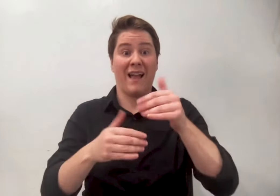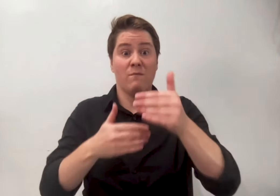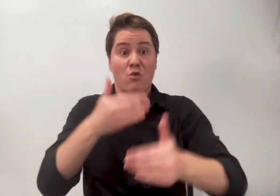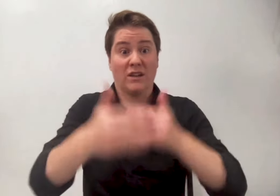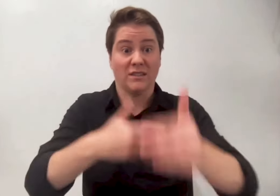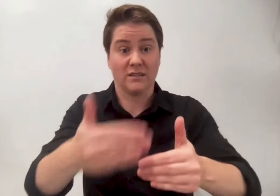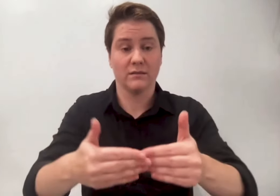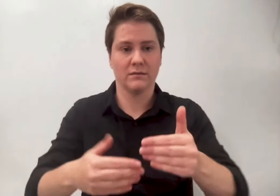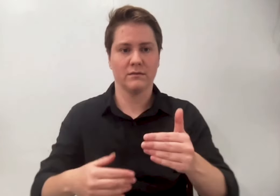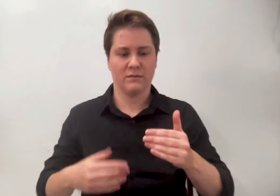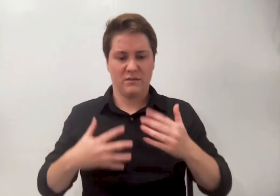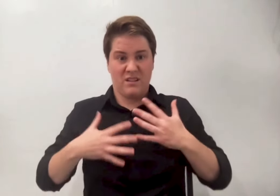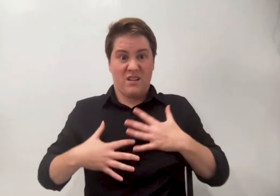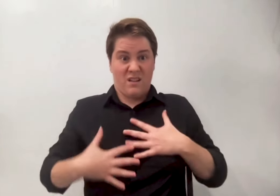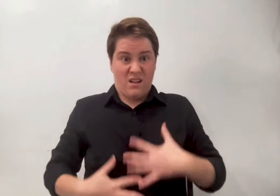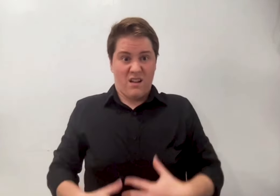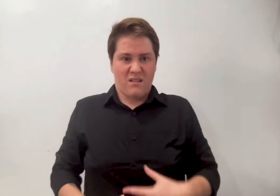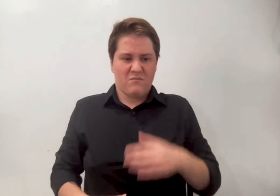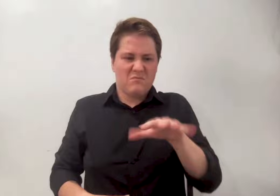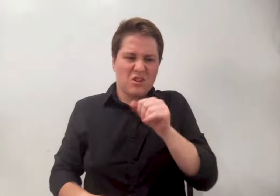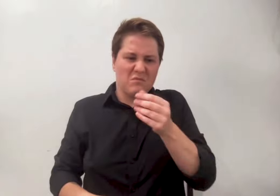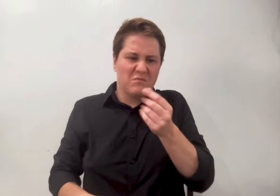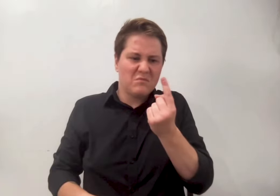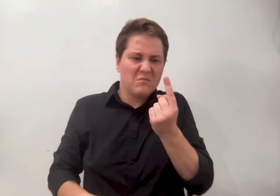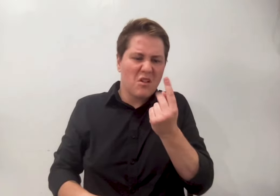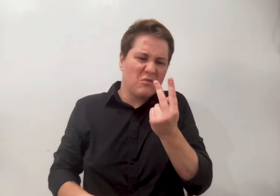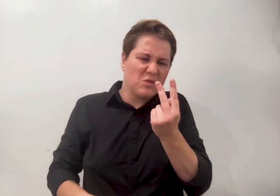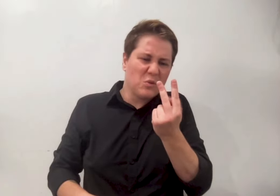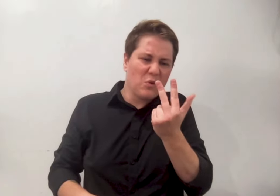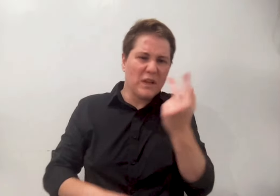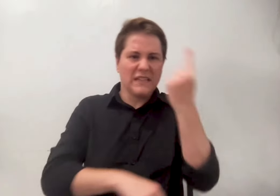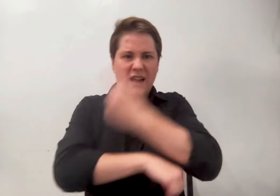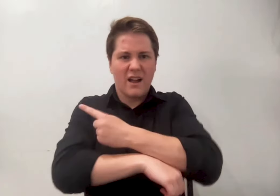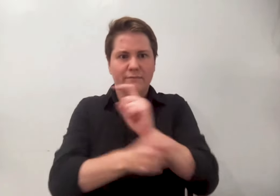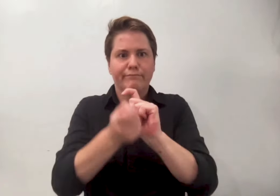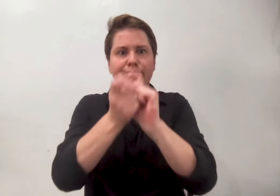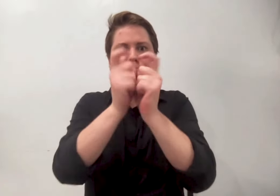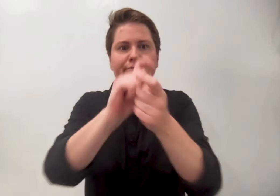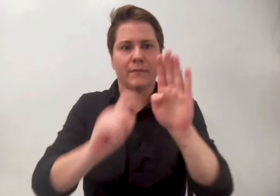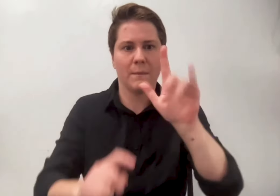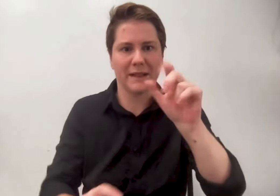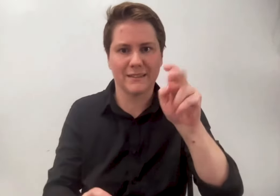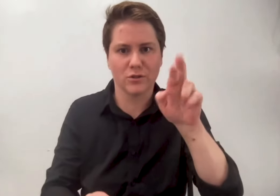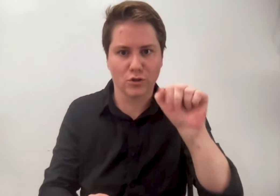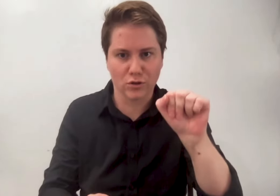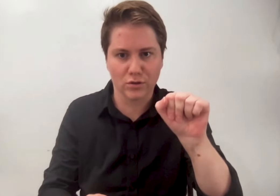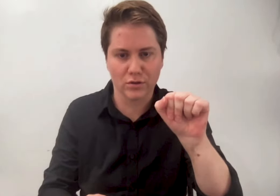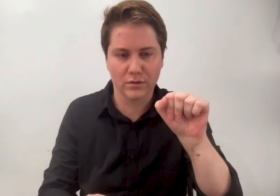During that process of rashes, it took 1 to 2, 3 days to turn into blisters.